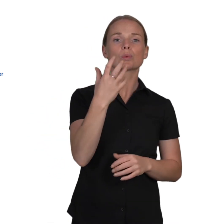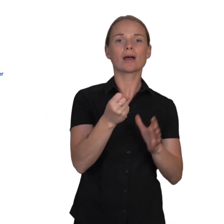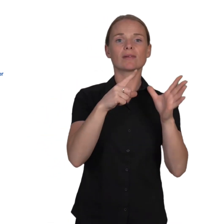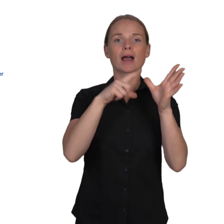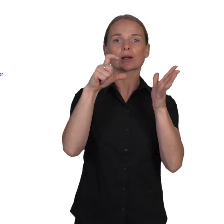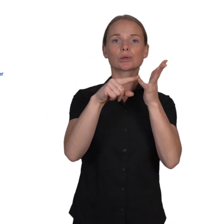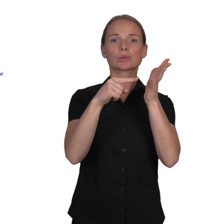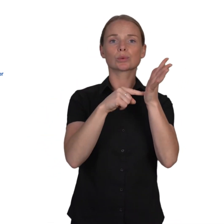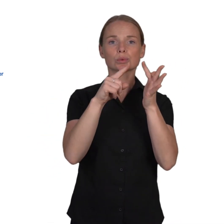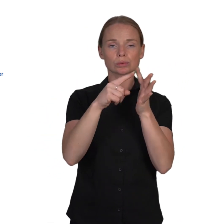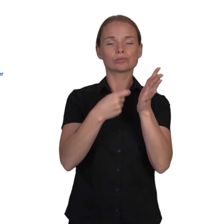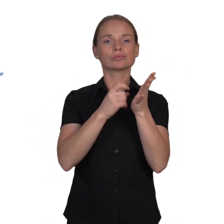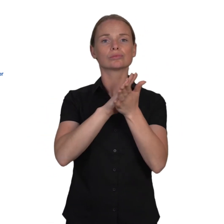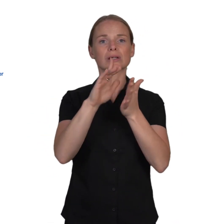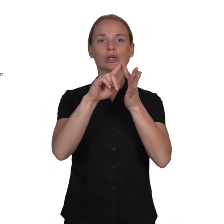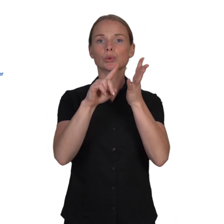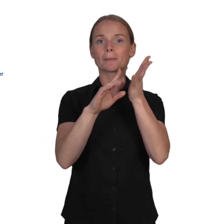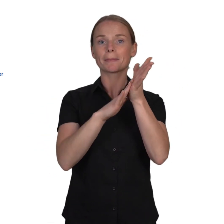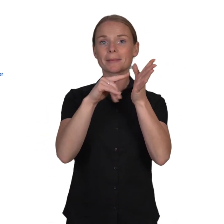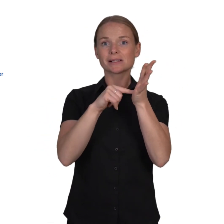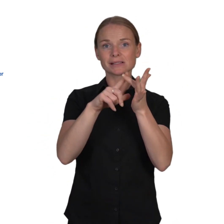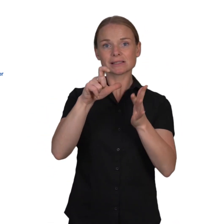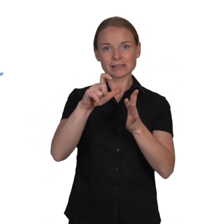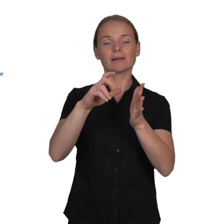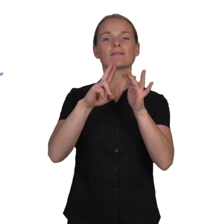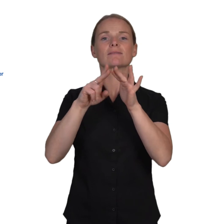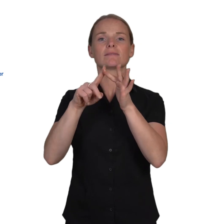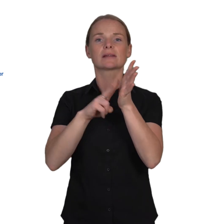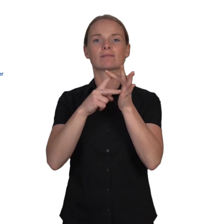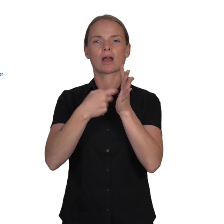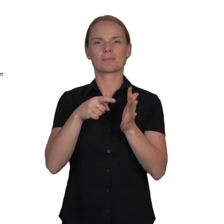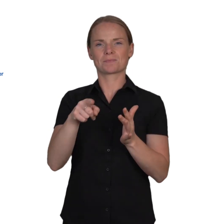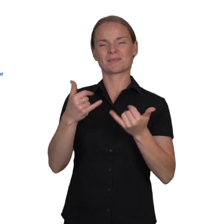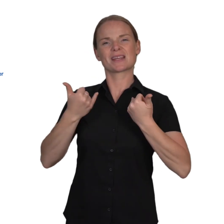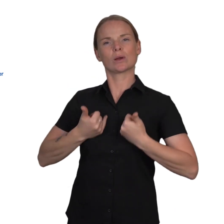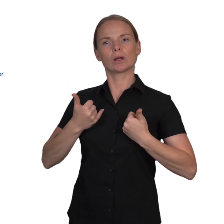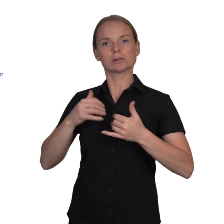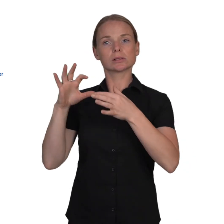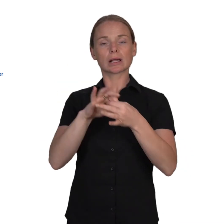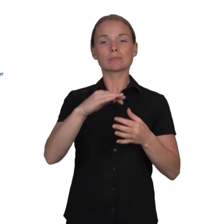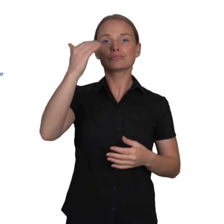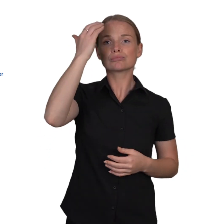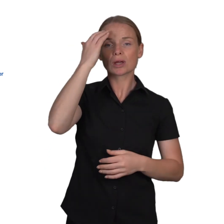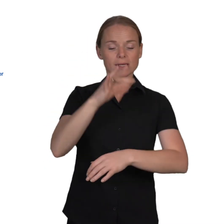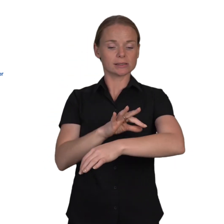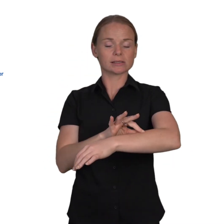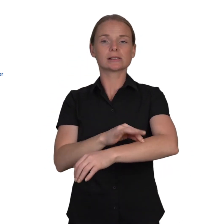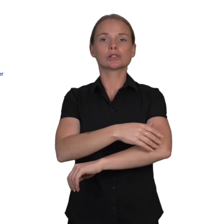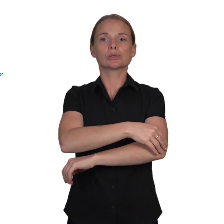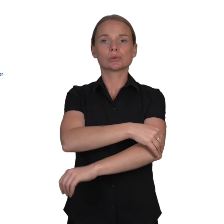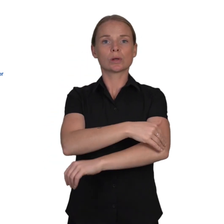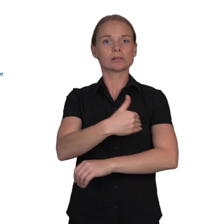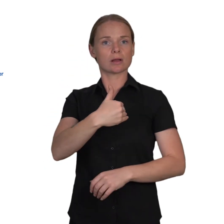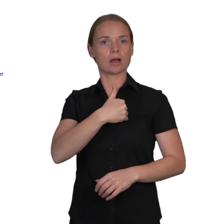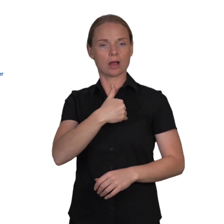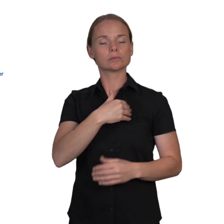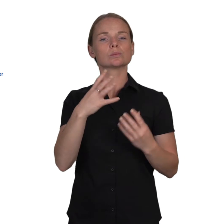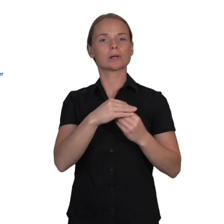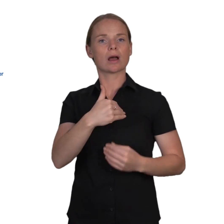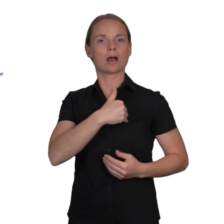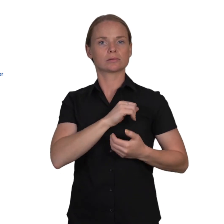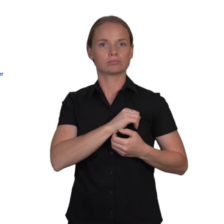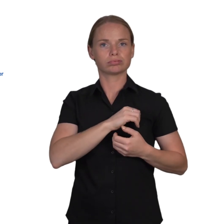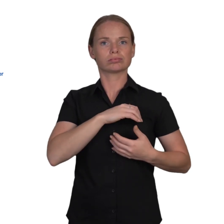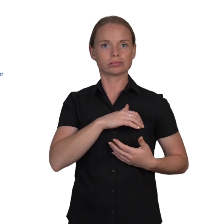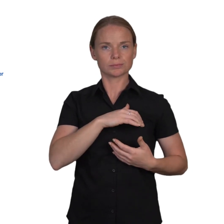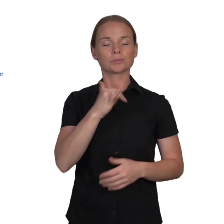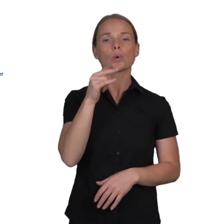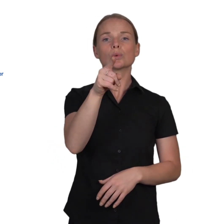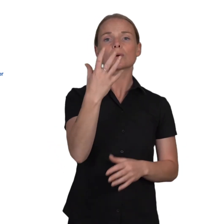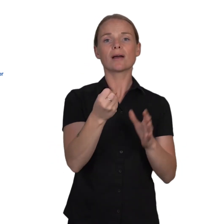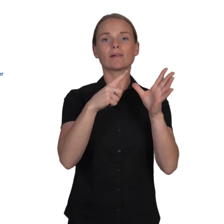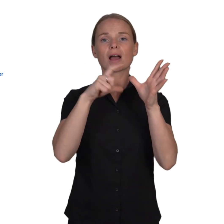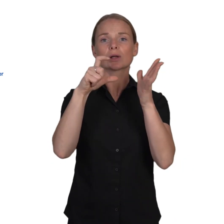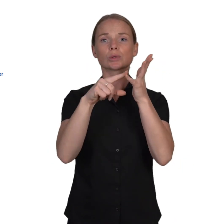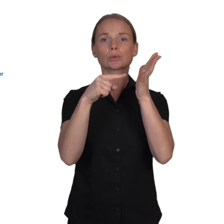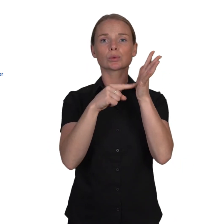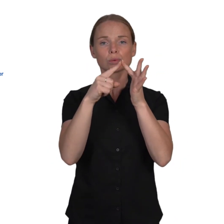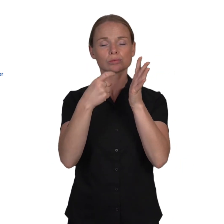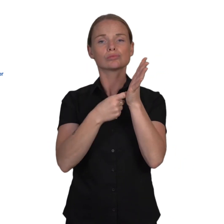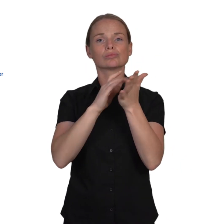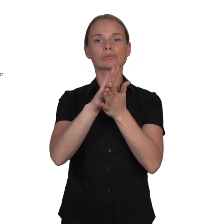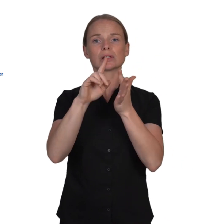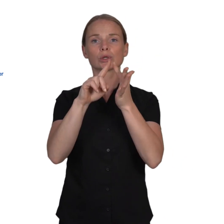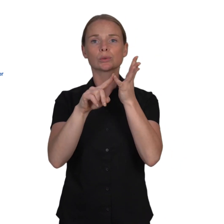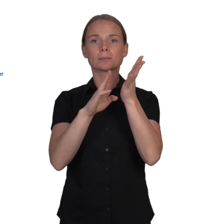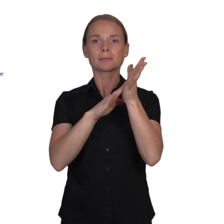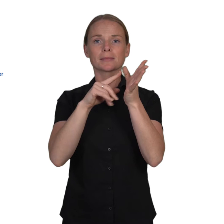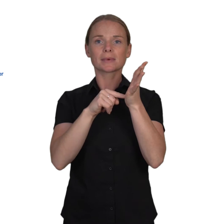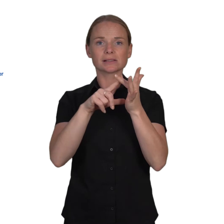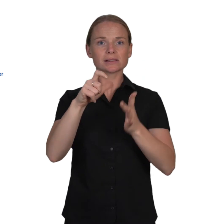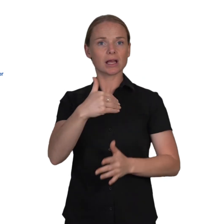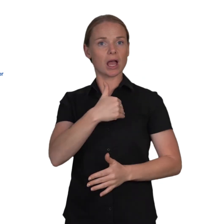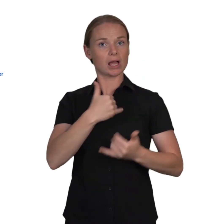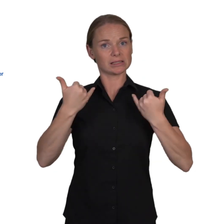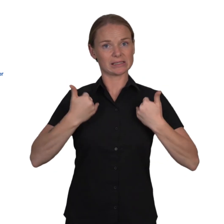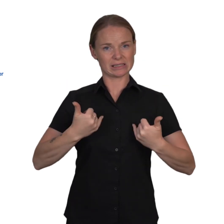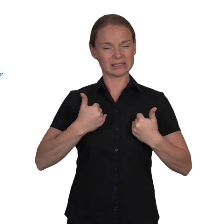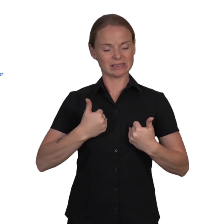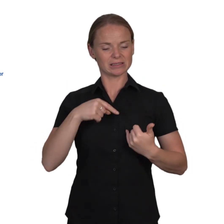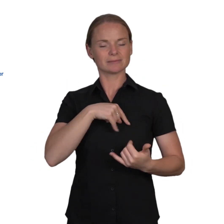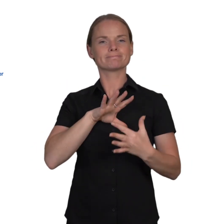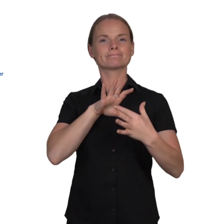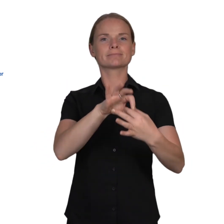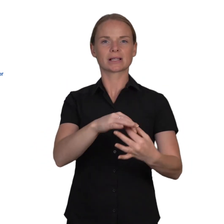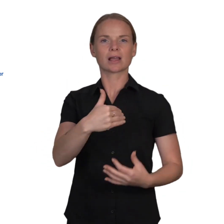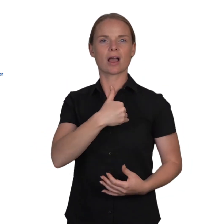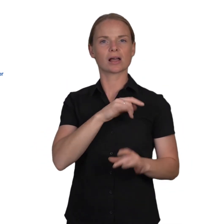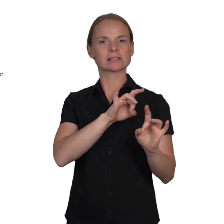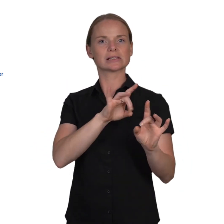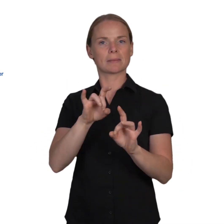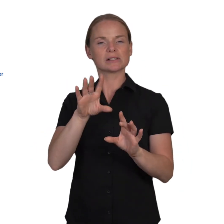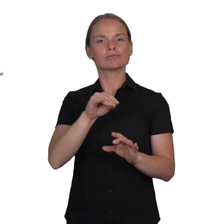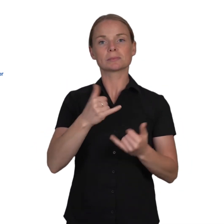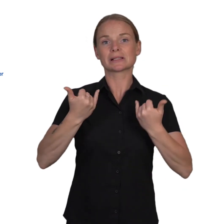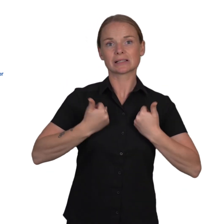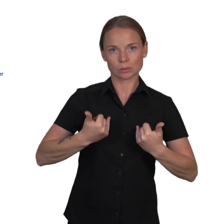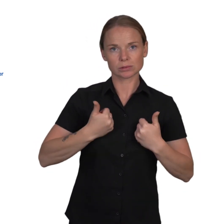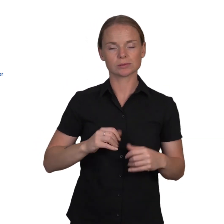Acute rheumatic fever (i.e. with active myocardial inflammation) or acute rheumatic heart disease